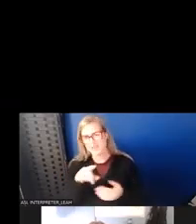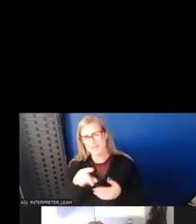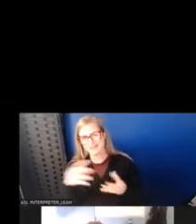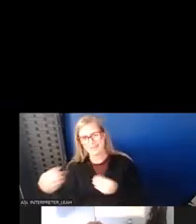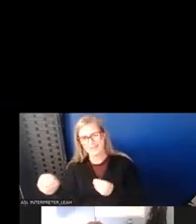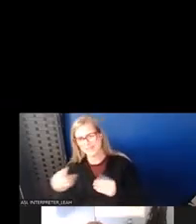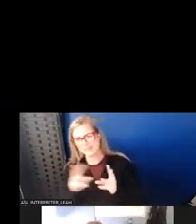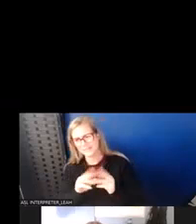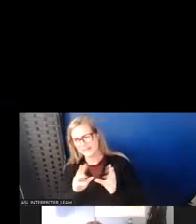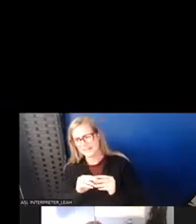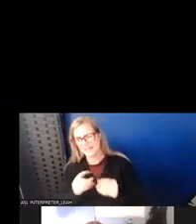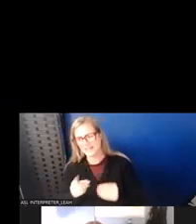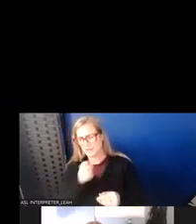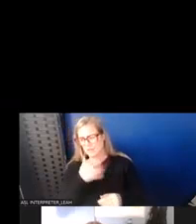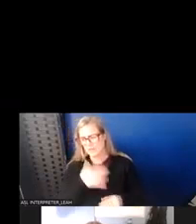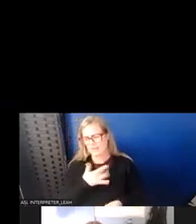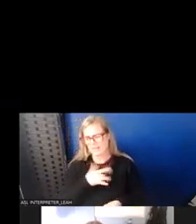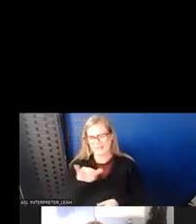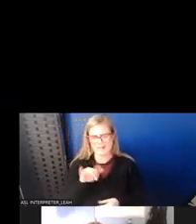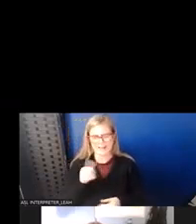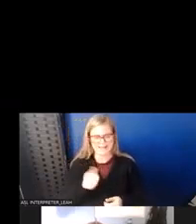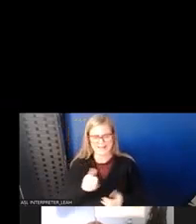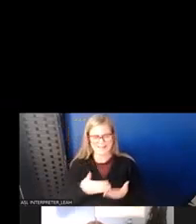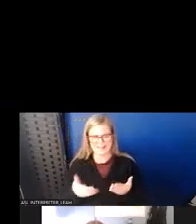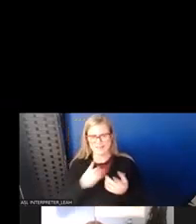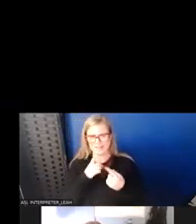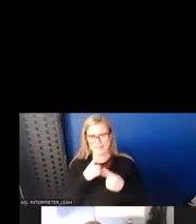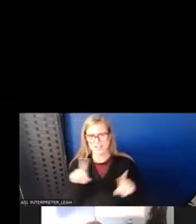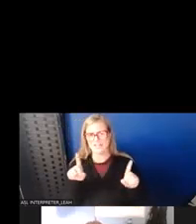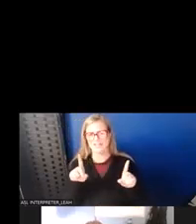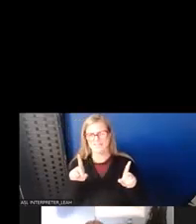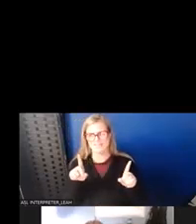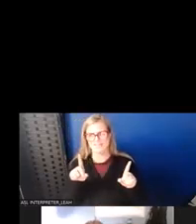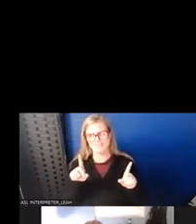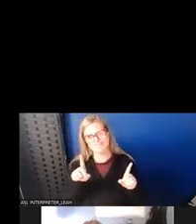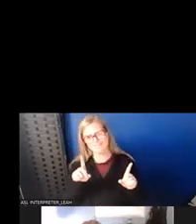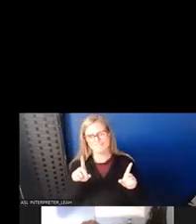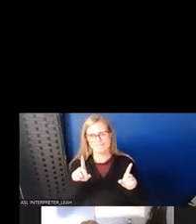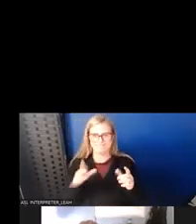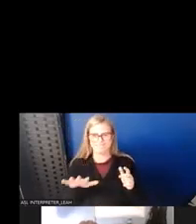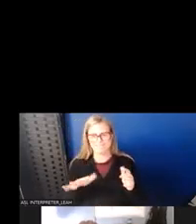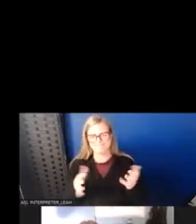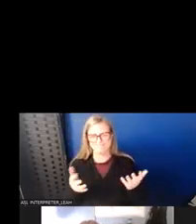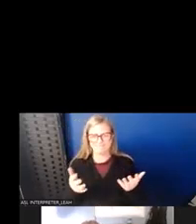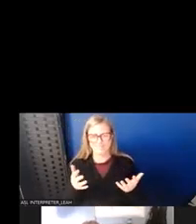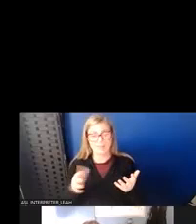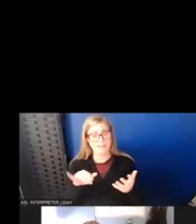feel like anything has been achieved. And you know this is important to really maintain momentum.